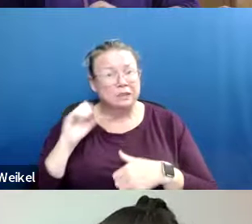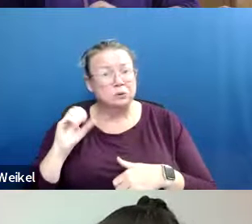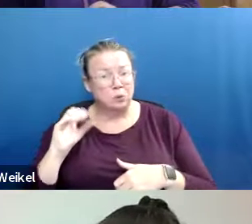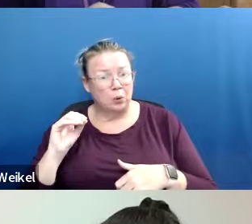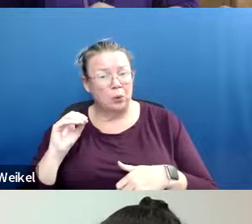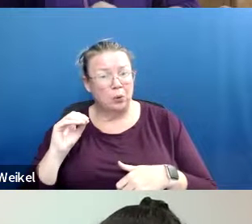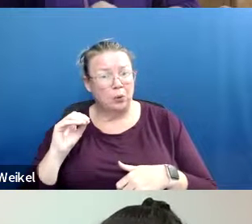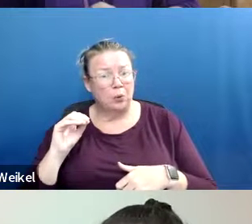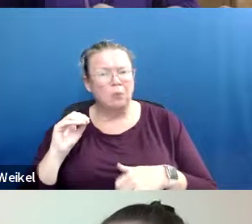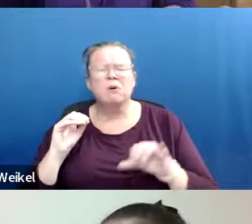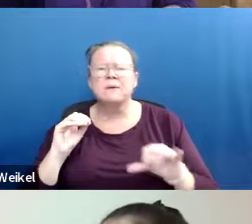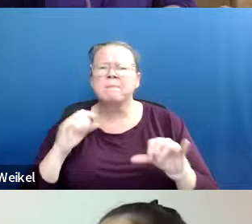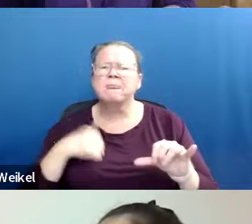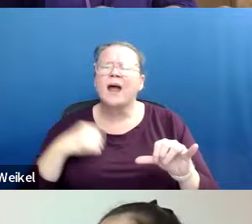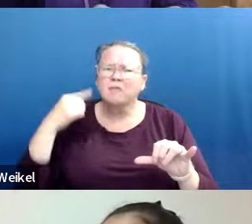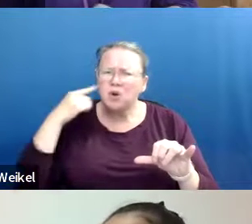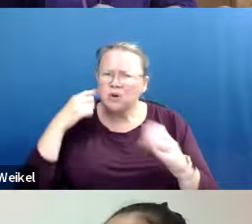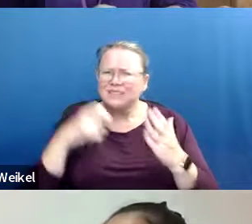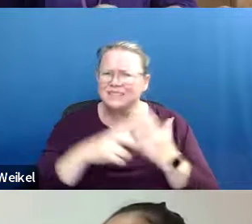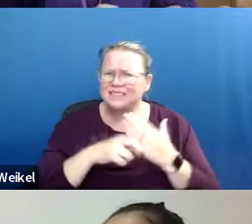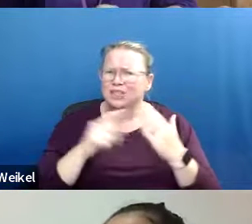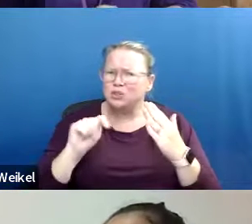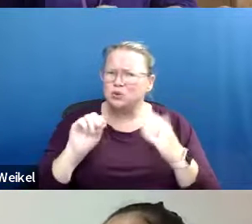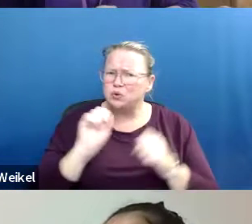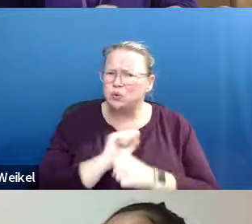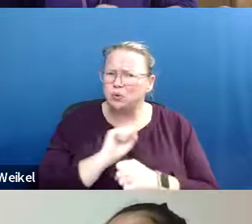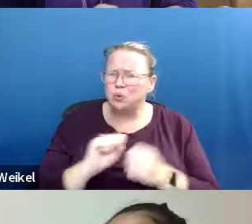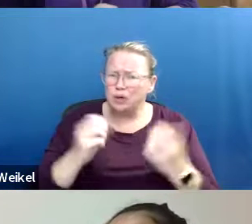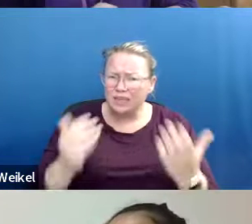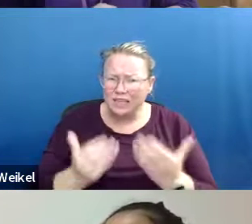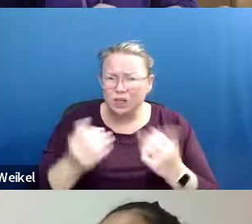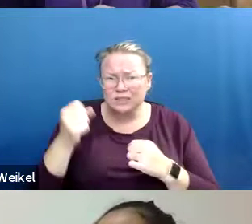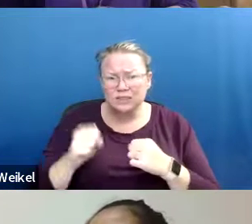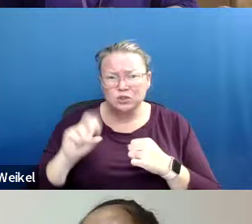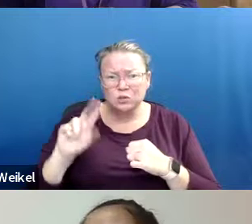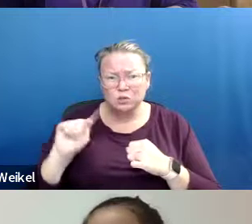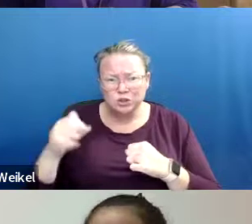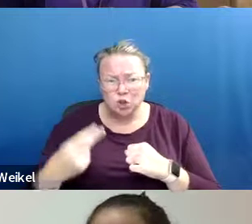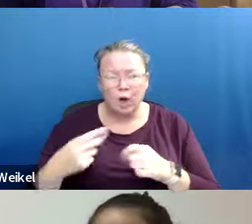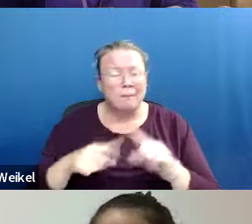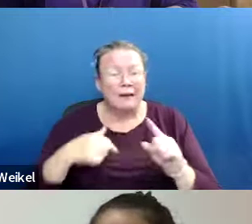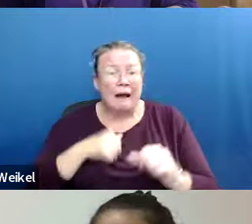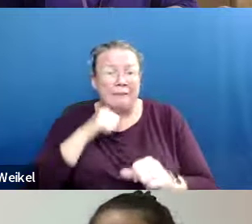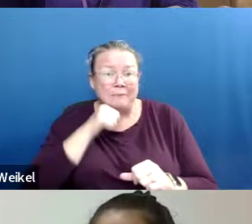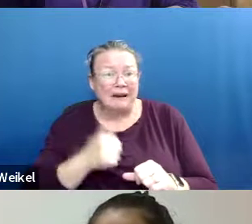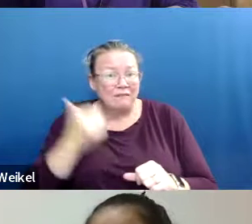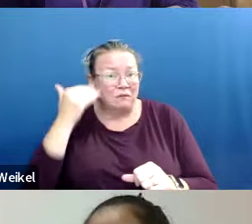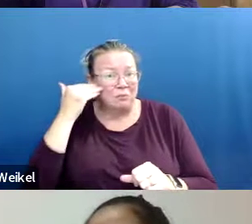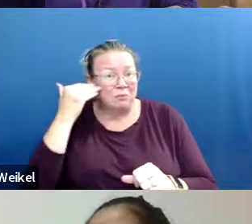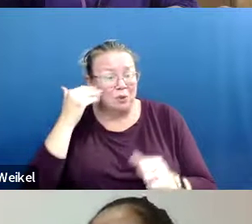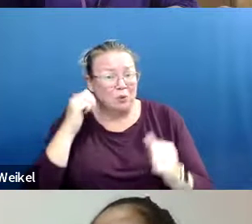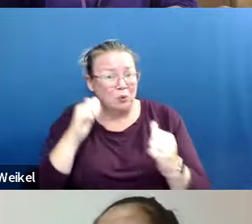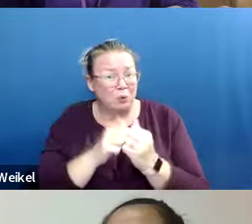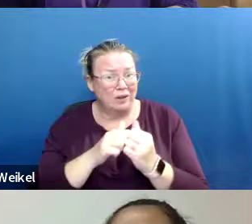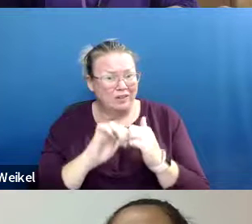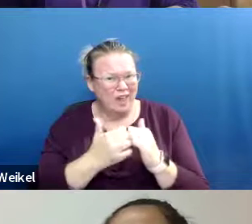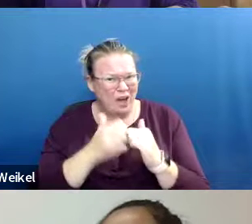Kayla Robertson: I've heard about ticket to work down here in Southern Utah, but I am not familiar with the way that it works.